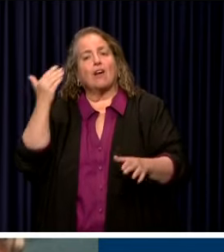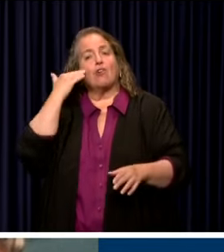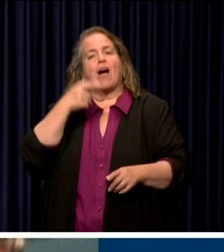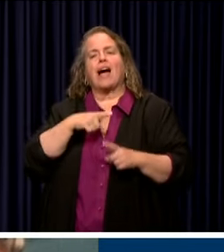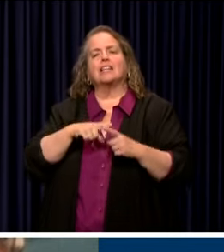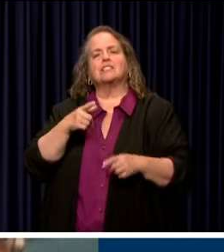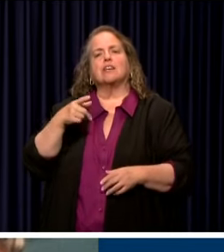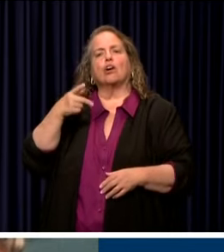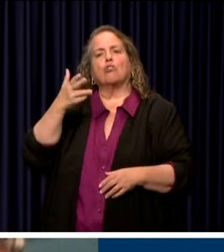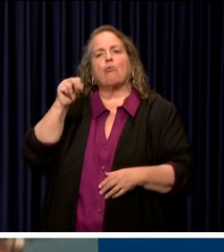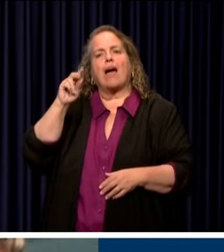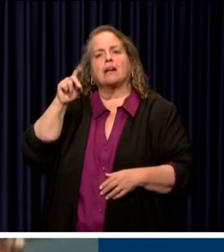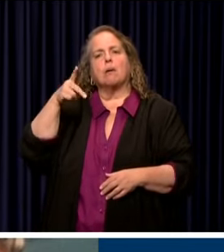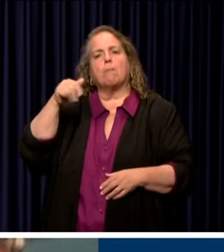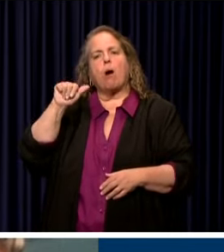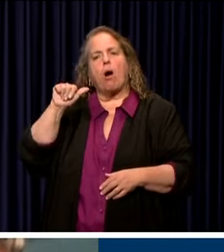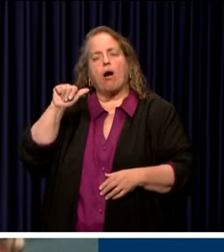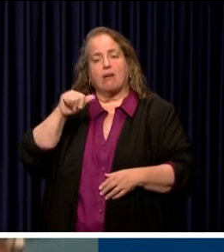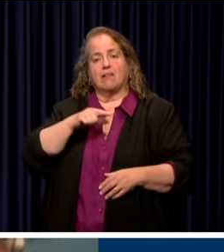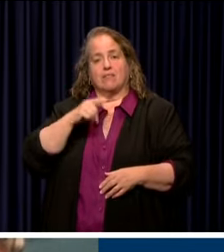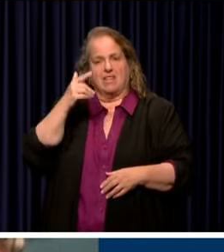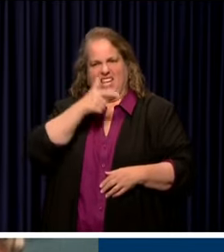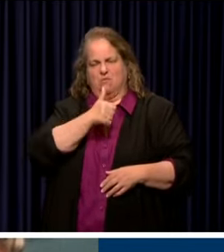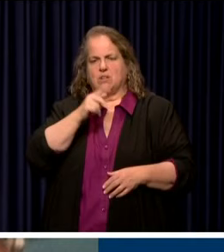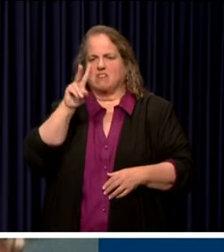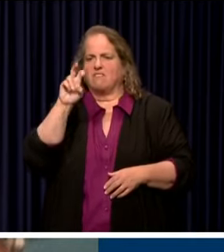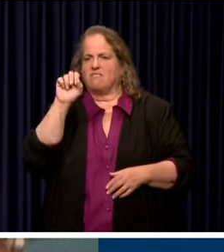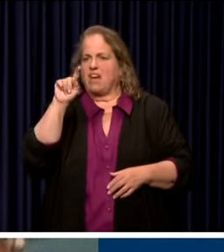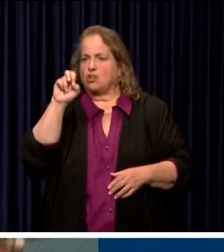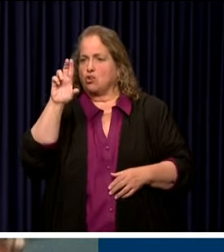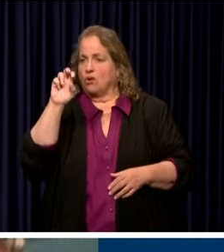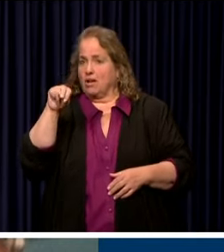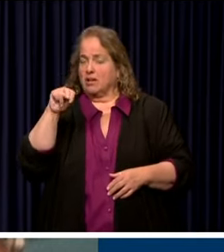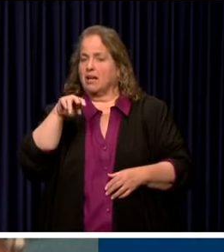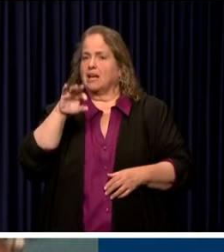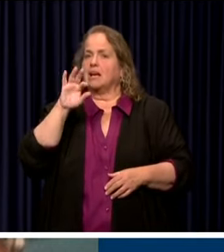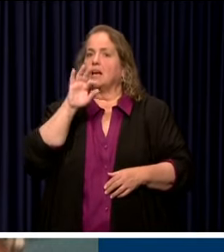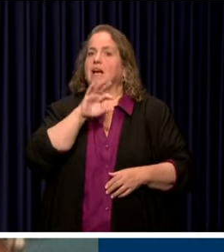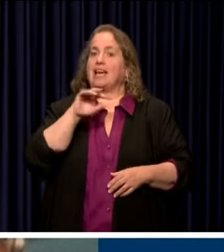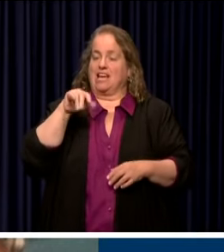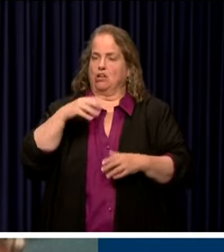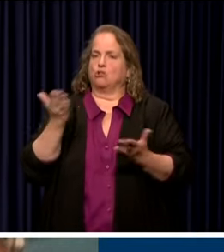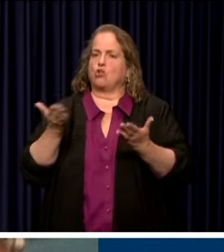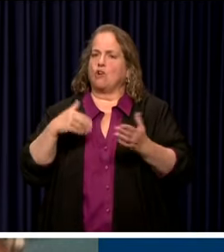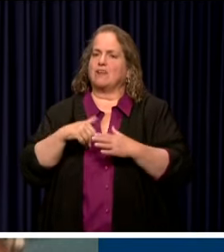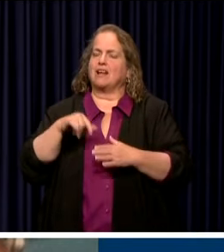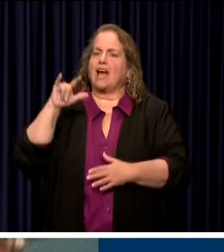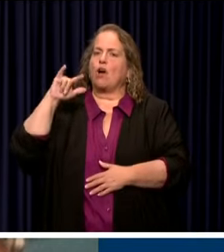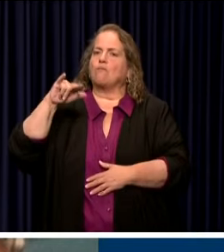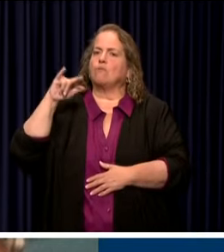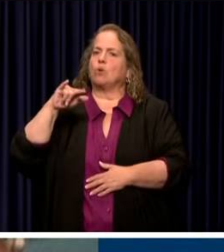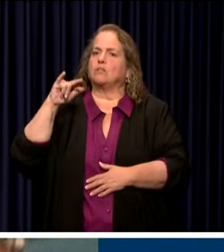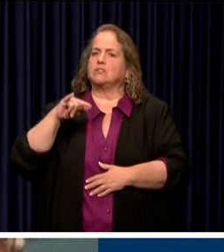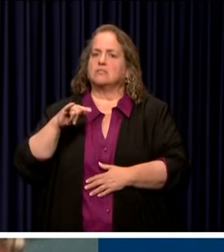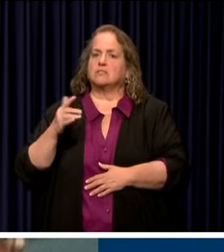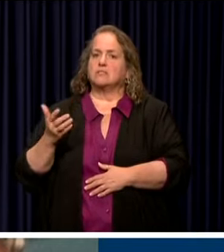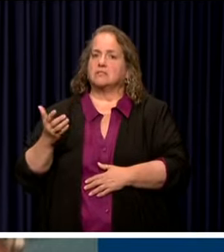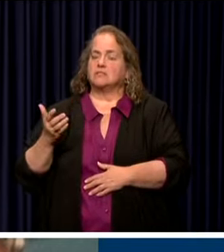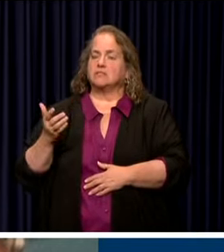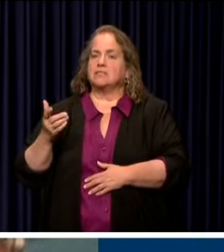WREATH IN OUR CAPITOL ROTUNDA AS